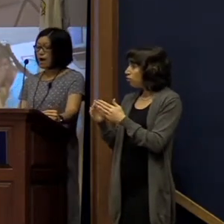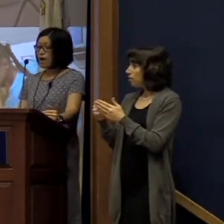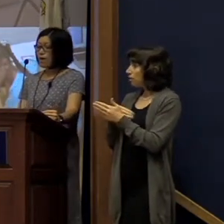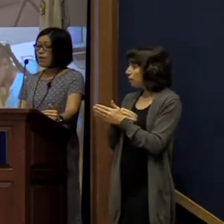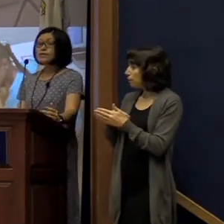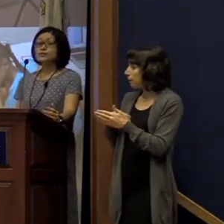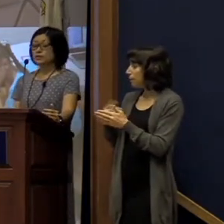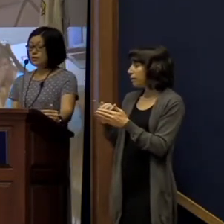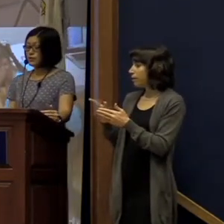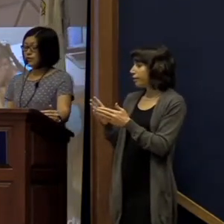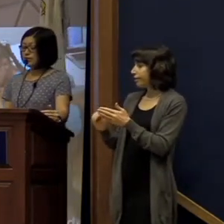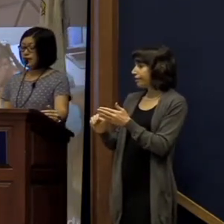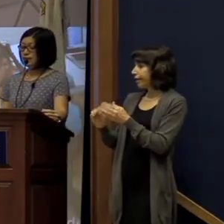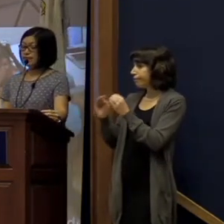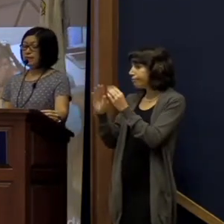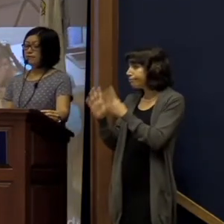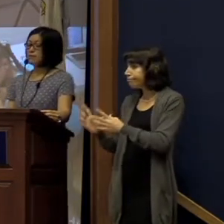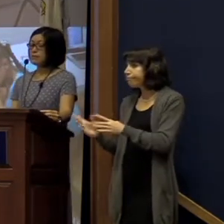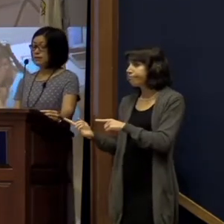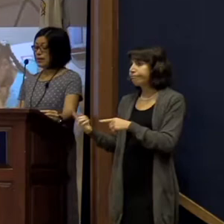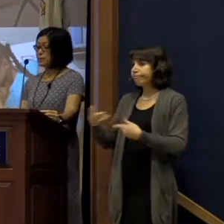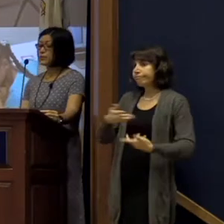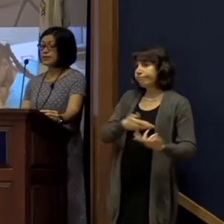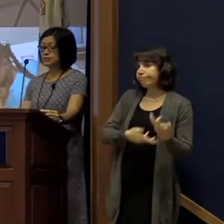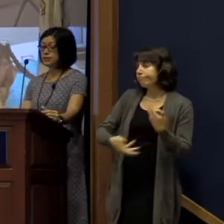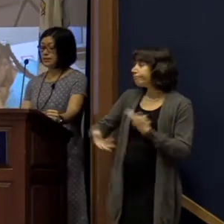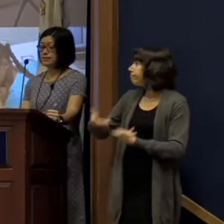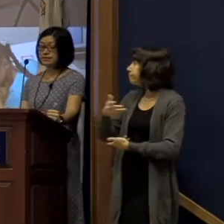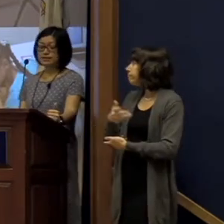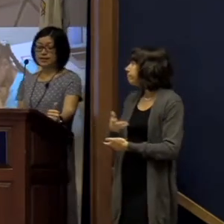What do the youth think science is about and what and who can do science in this case?